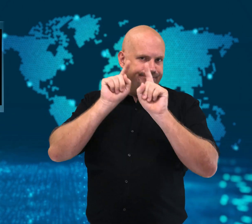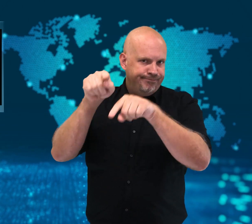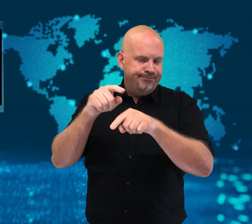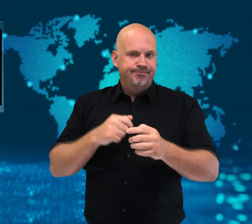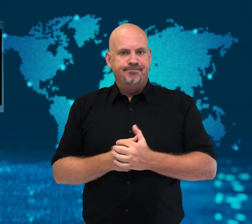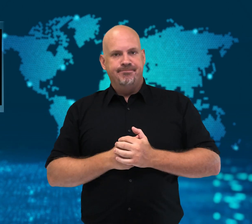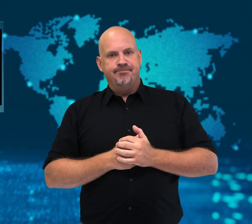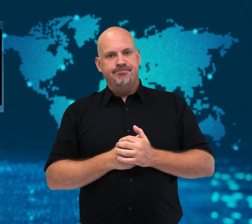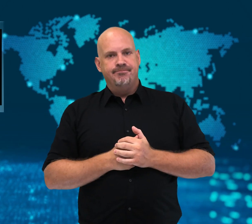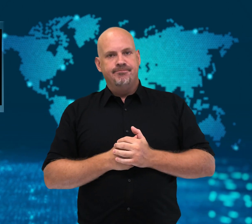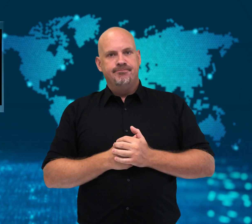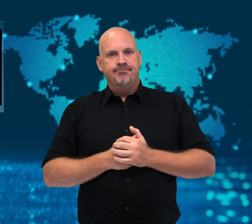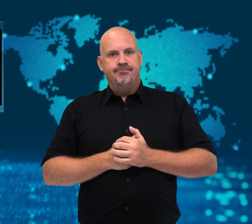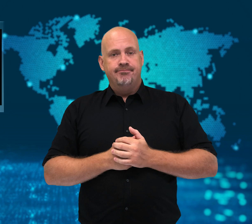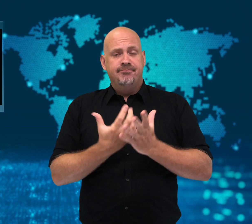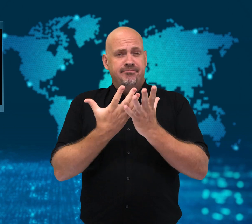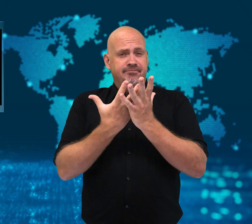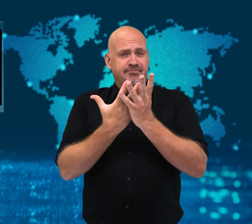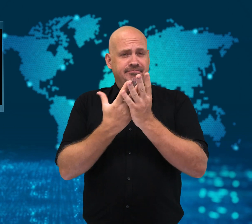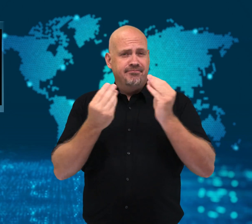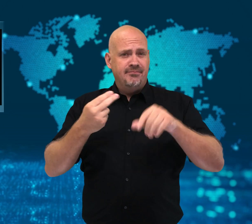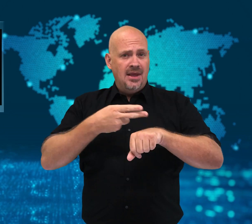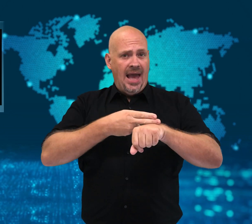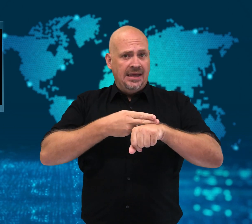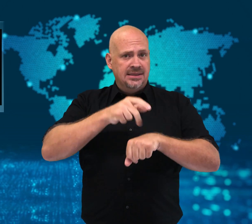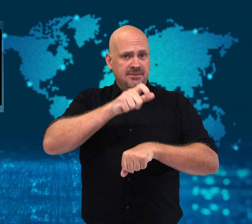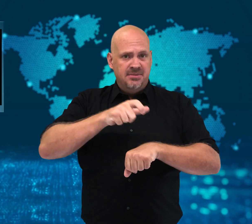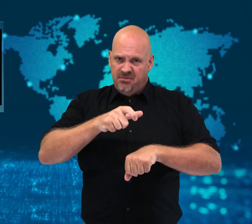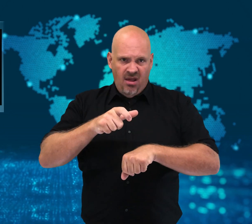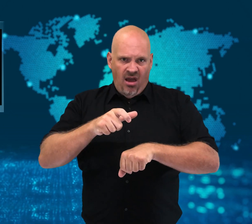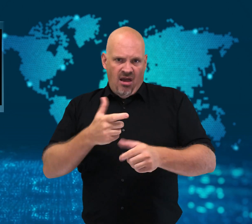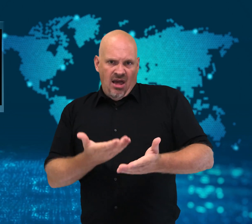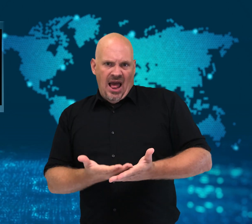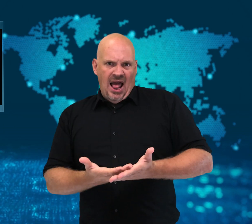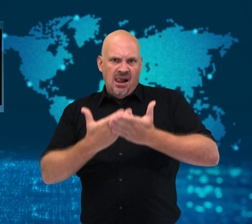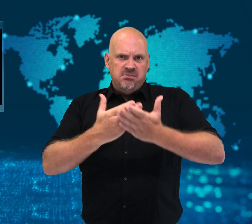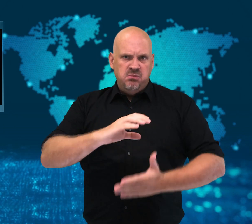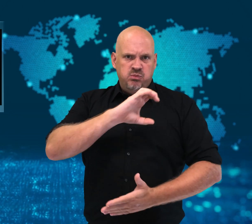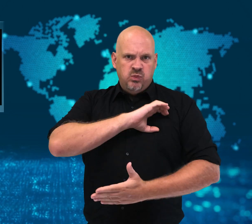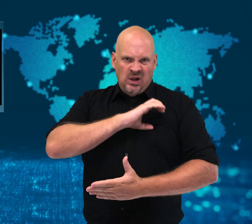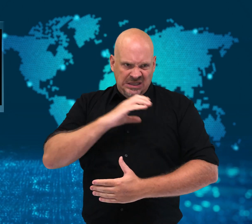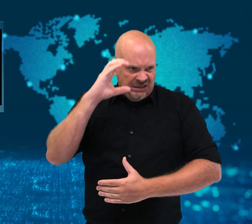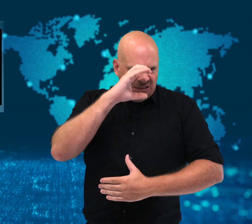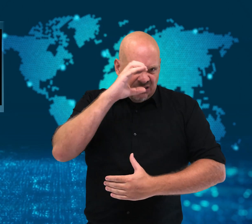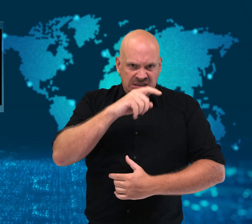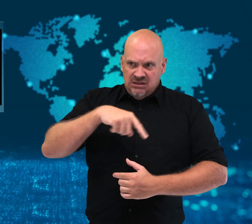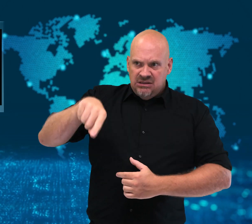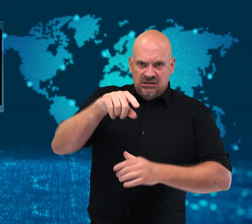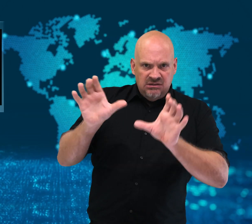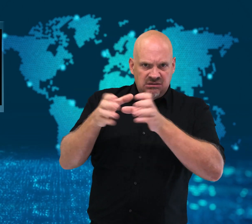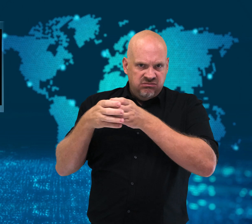After a gun battle, three suspects were killed,